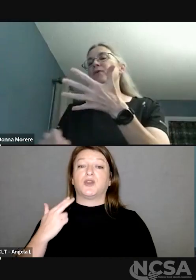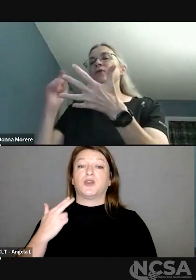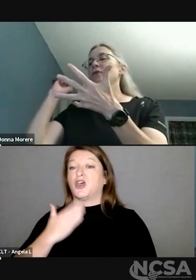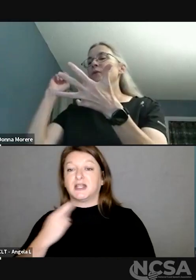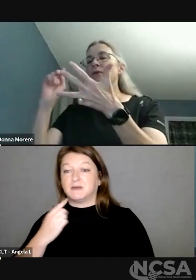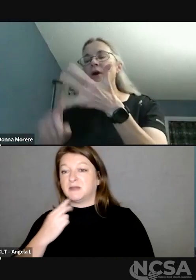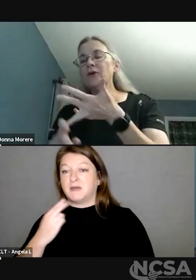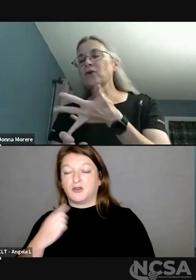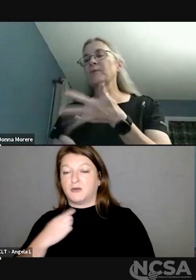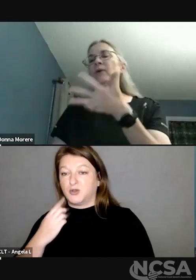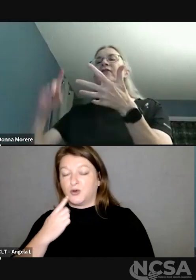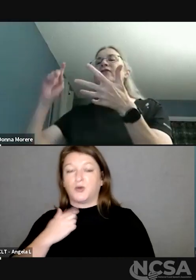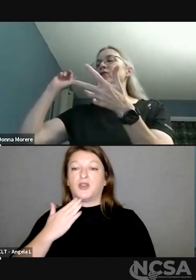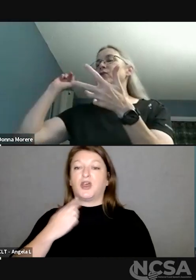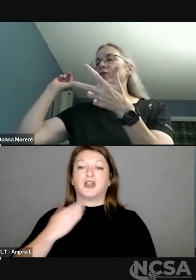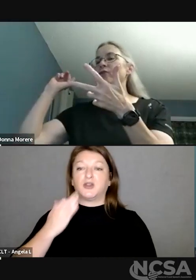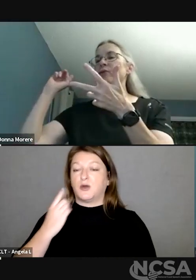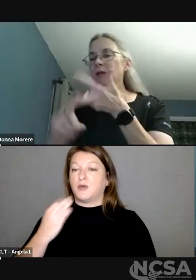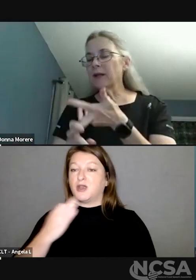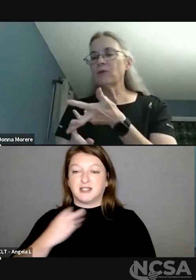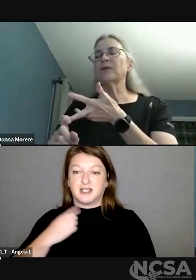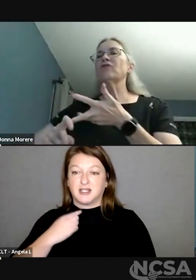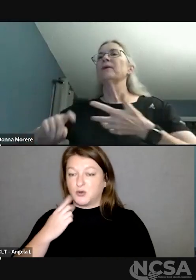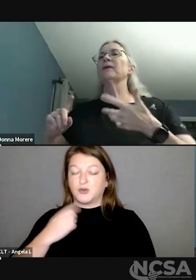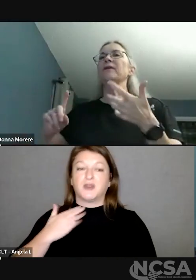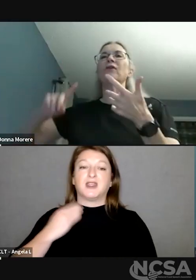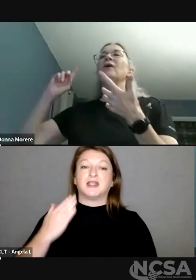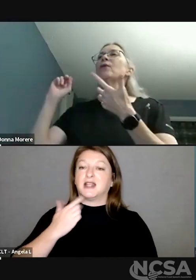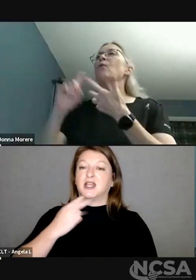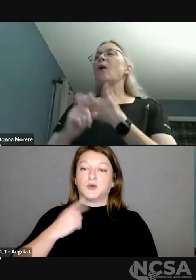with auditory processing disorders, with intellectual disabilities.